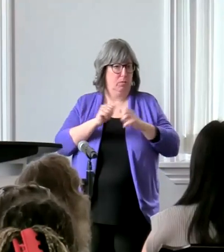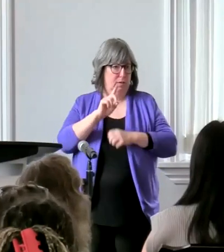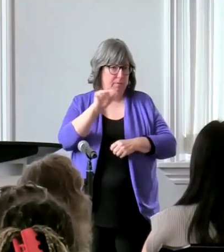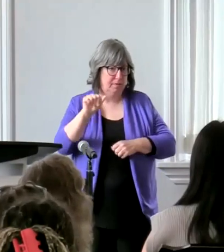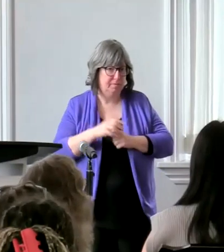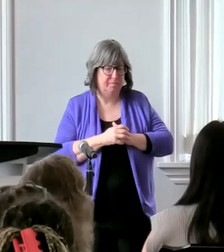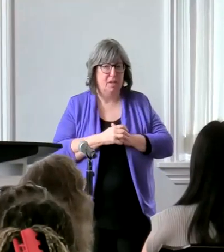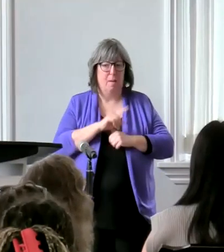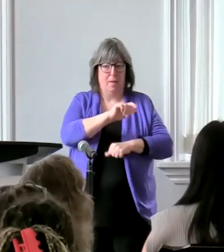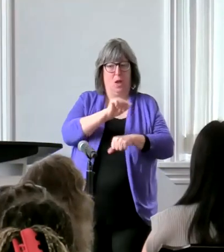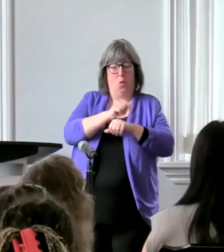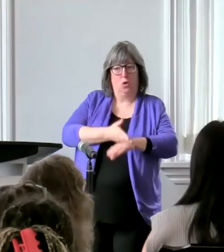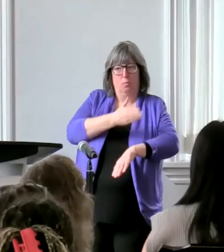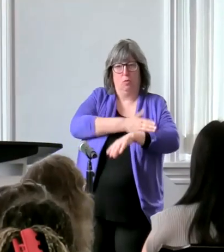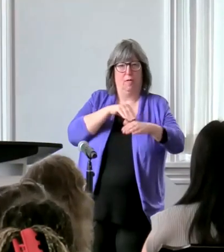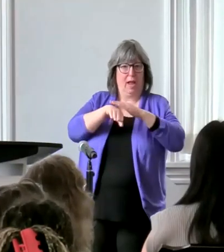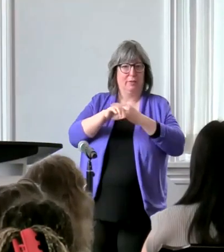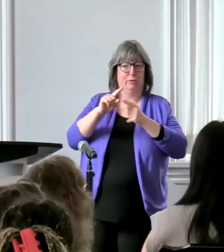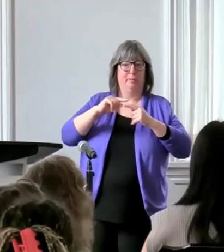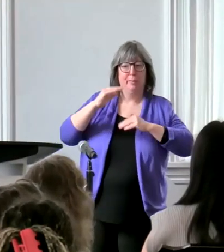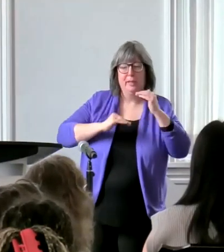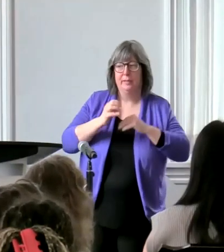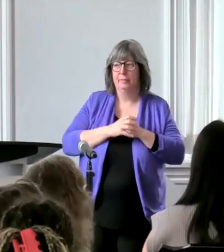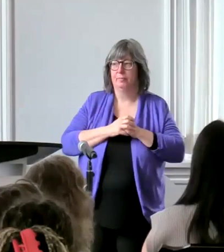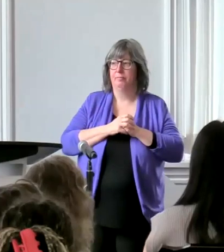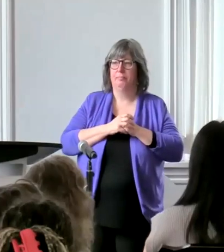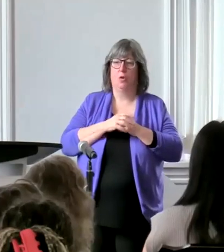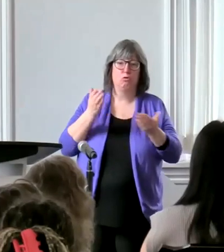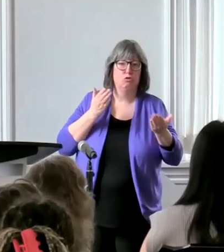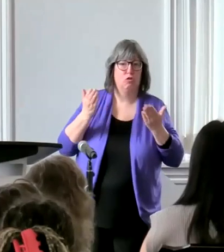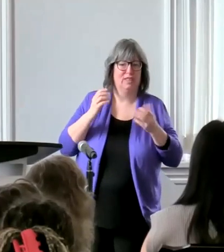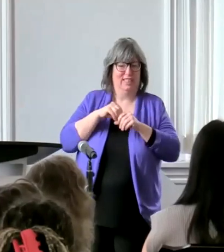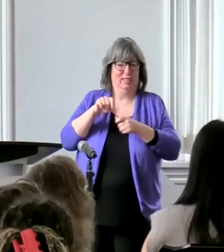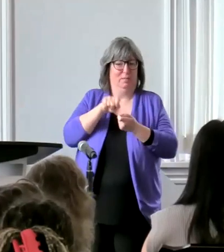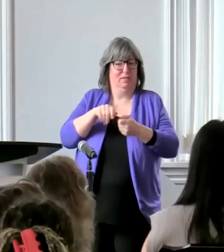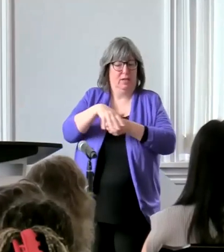That has worked to improve access to facilities, or services in a given area.